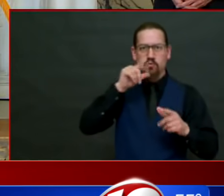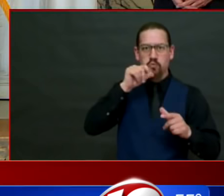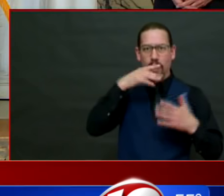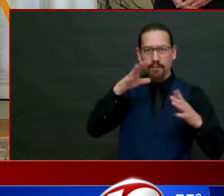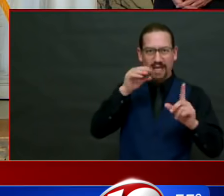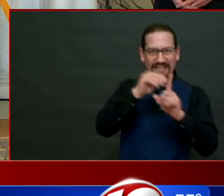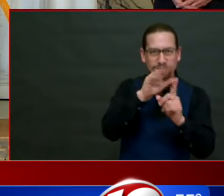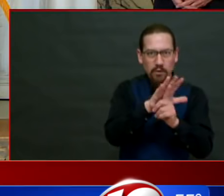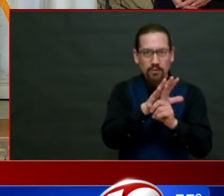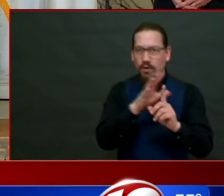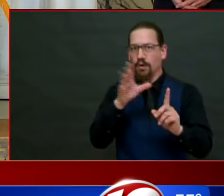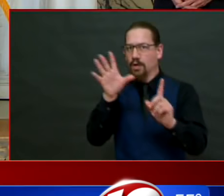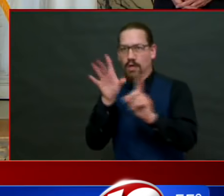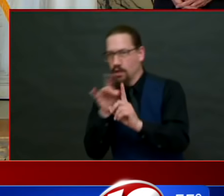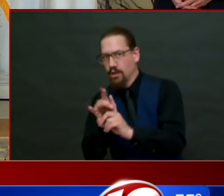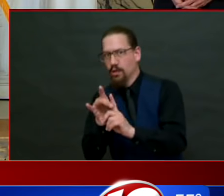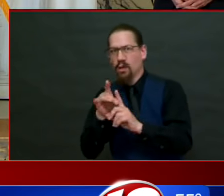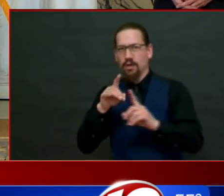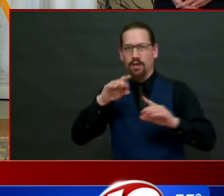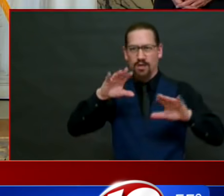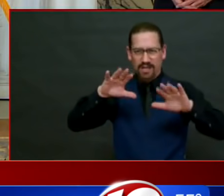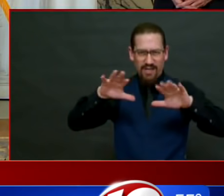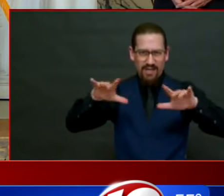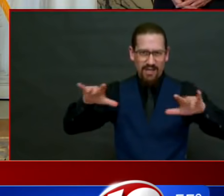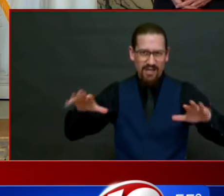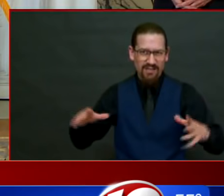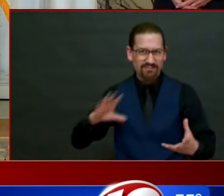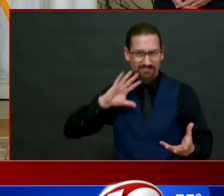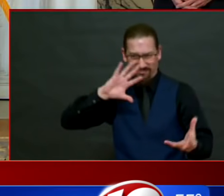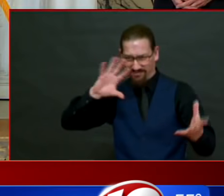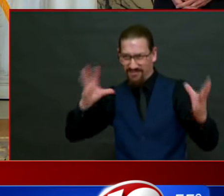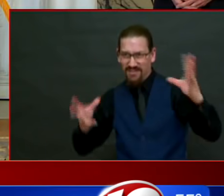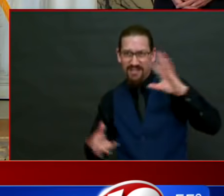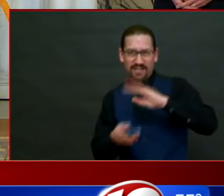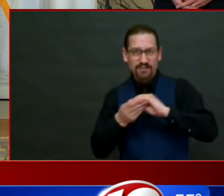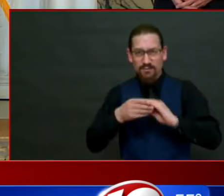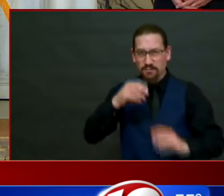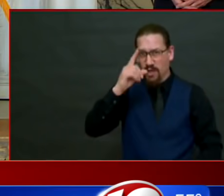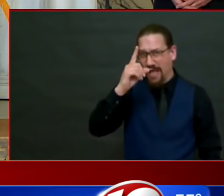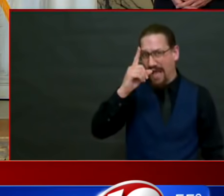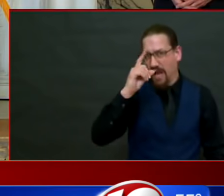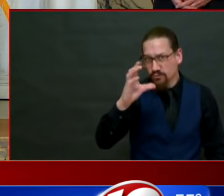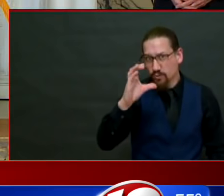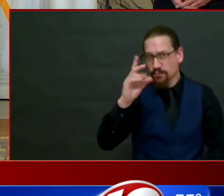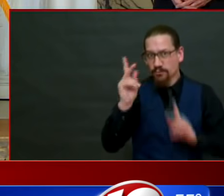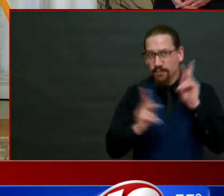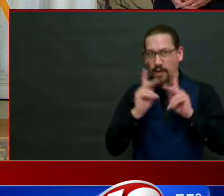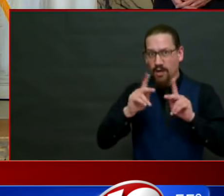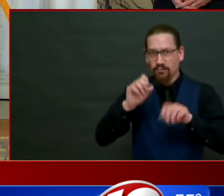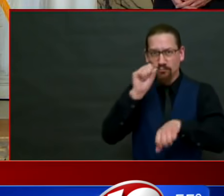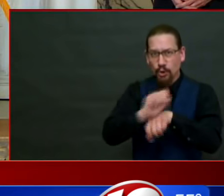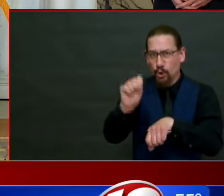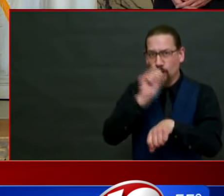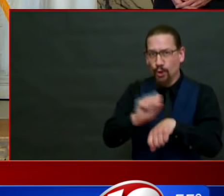PEOPLE, A PAD AND PAPER, AND A COMPUTER. IT HAS BLOSSOMED INTO OVER 100 PEOPLE. IT IS AN AMAZING SYSTEM.